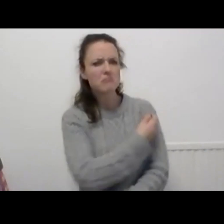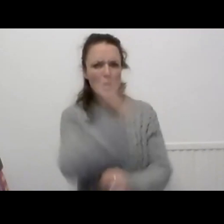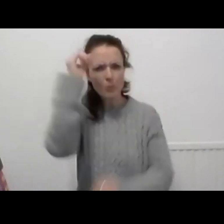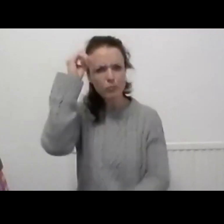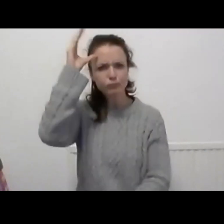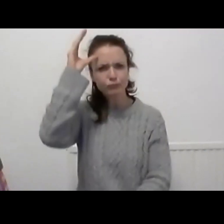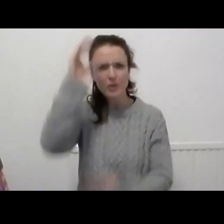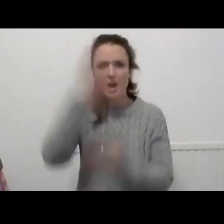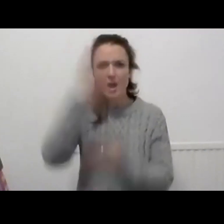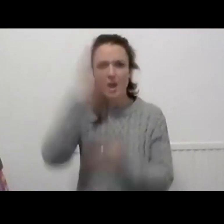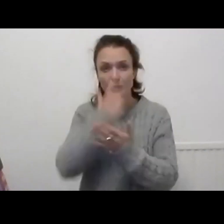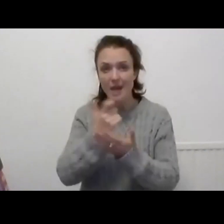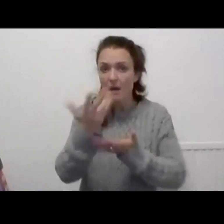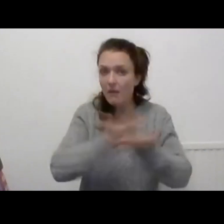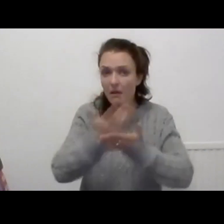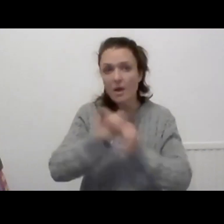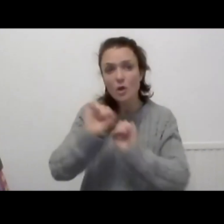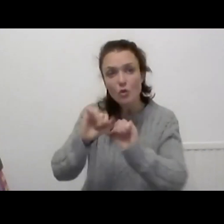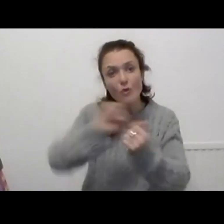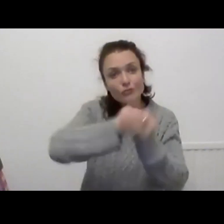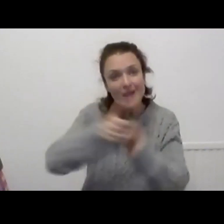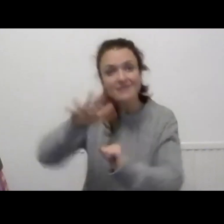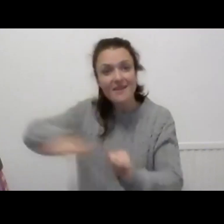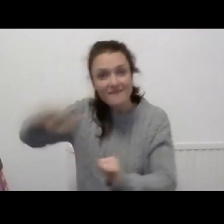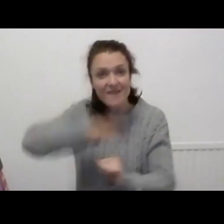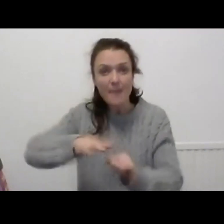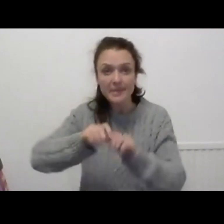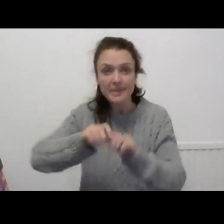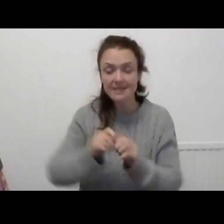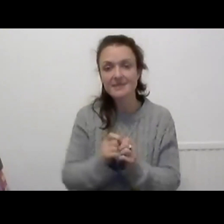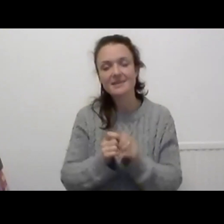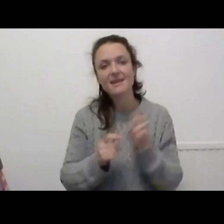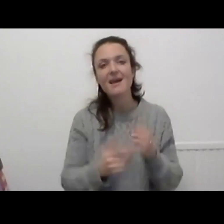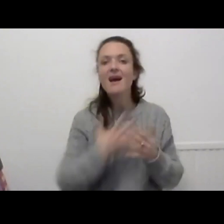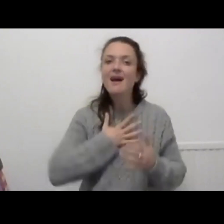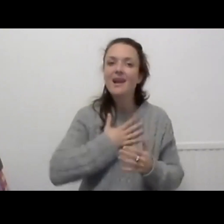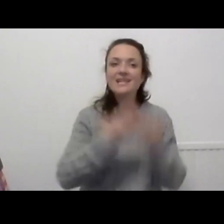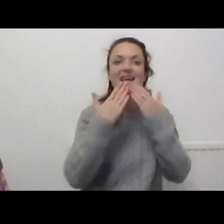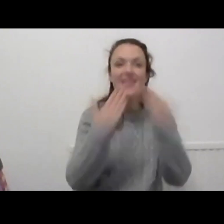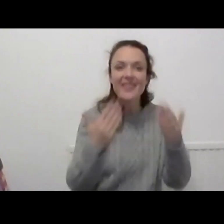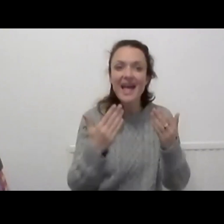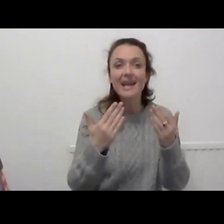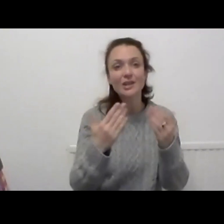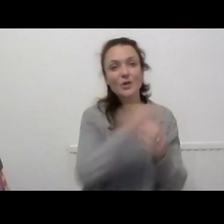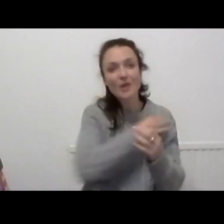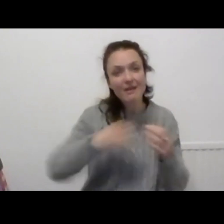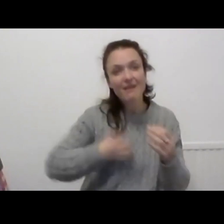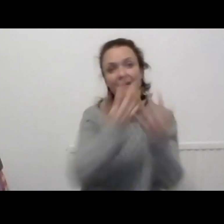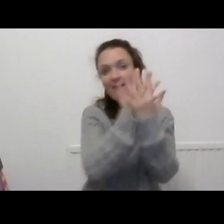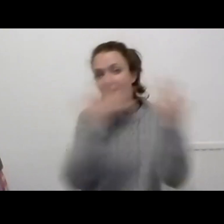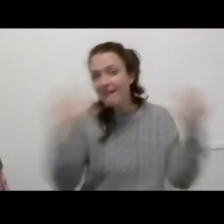I too would like to thank our speakers and all our panelists, Dr. Rijeka Lazarus, Dr. Neil kerfoot,